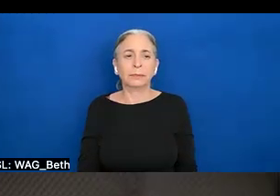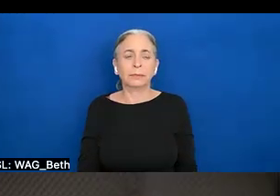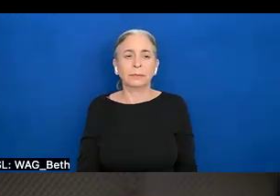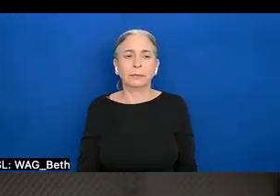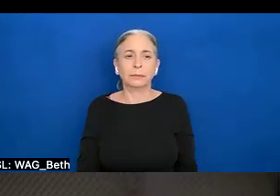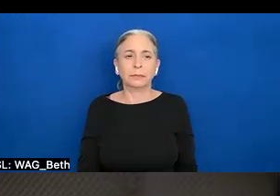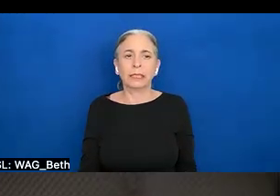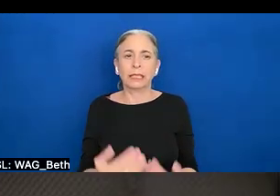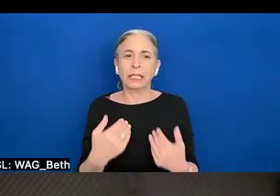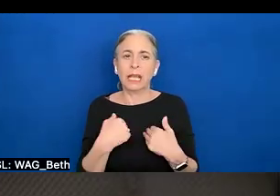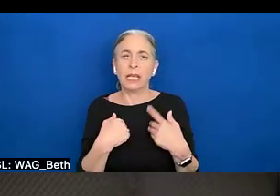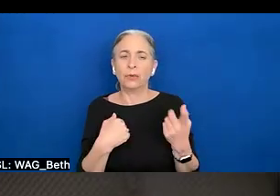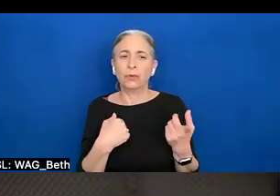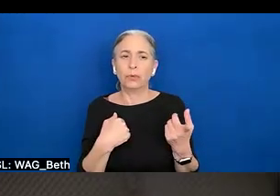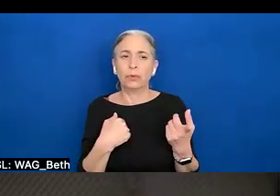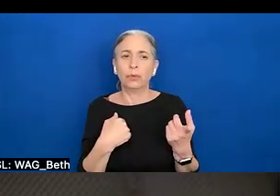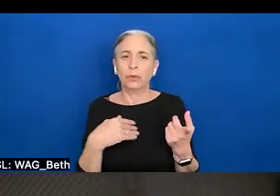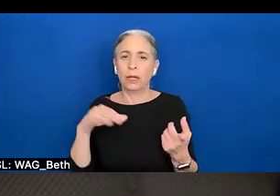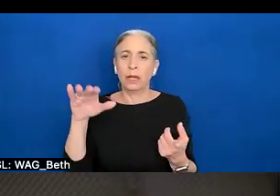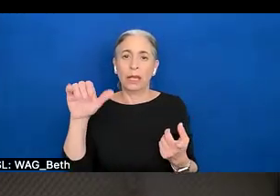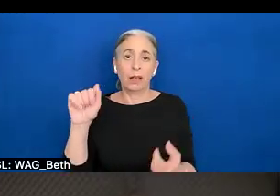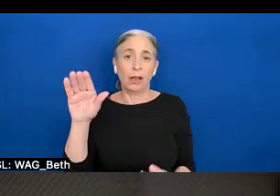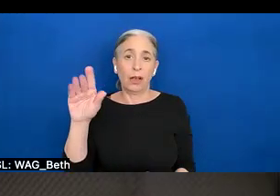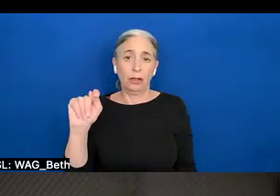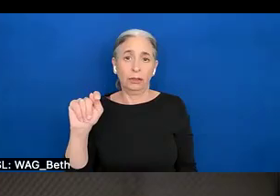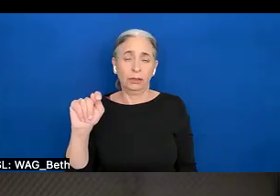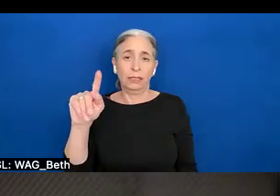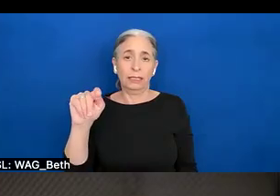And it has alternative text.